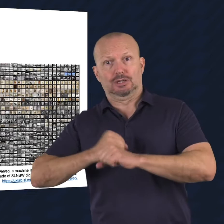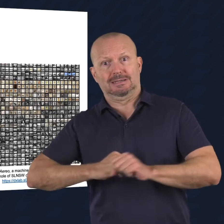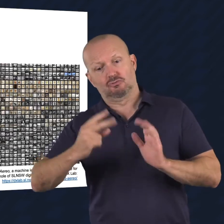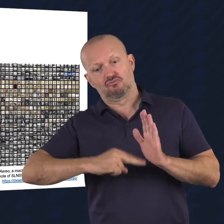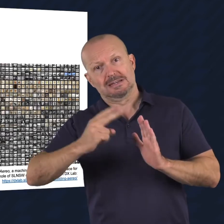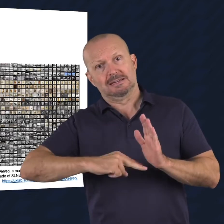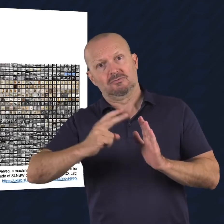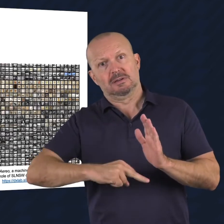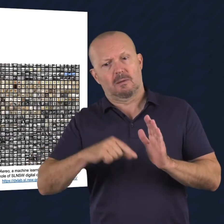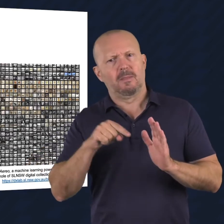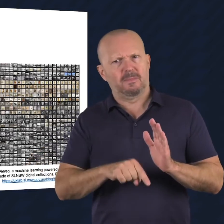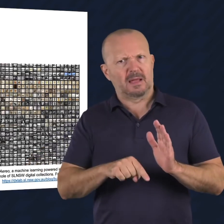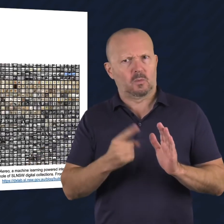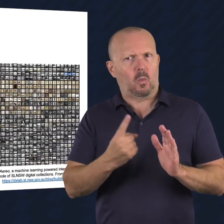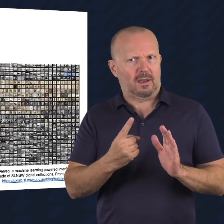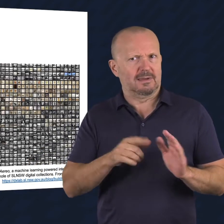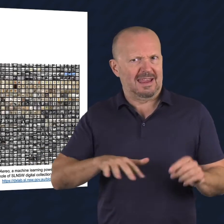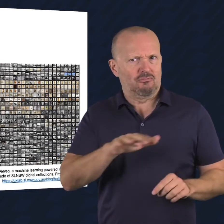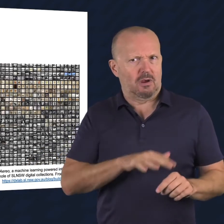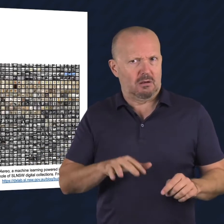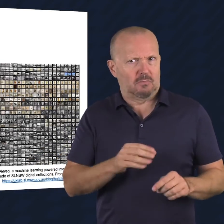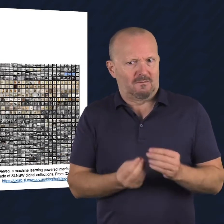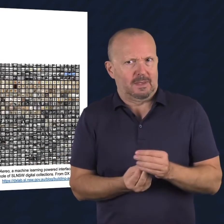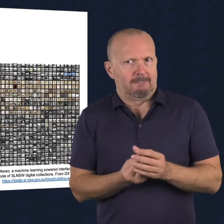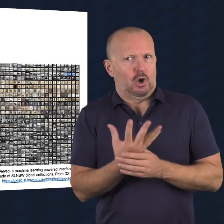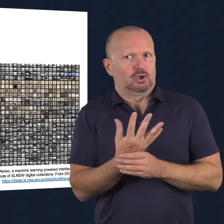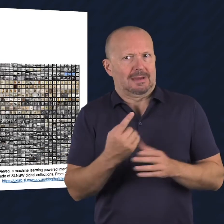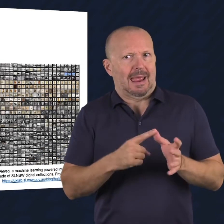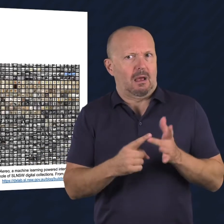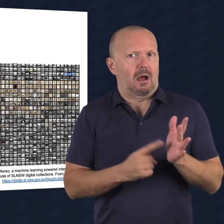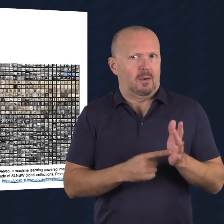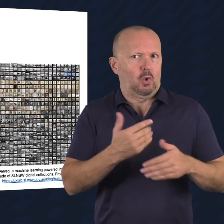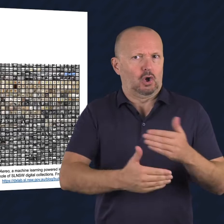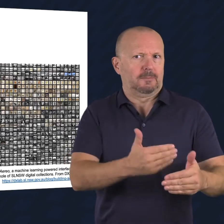that need is one driver of participation in the emerging AI4LAM chapter.